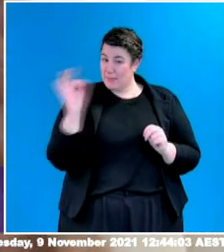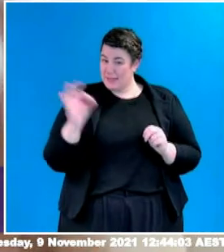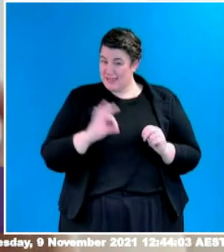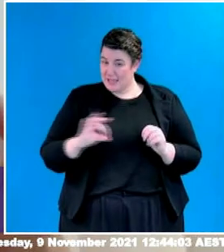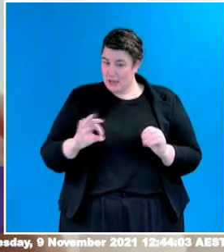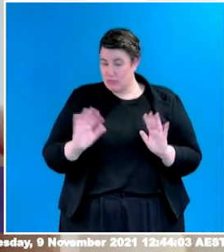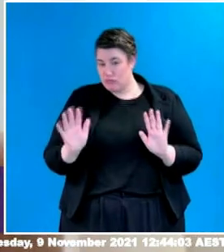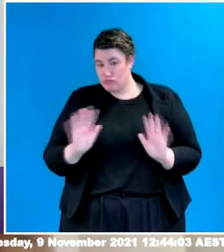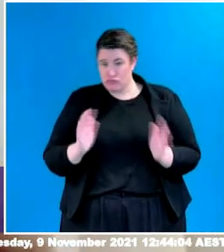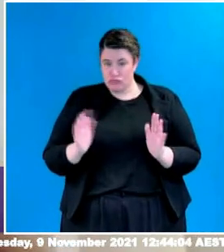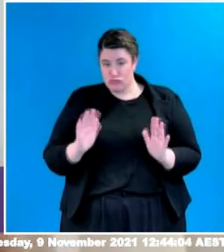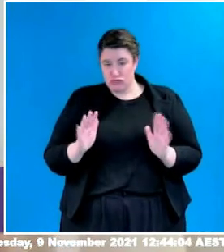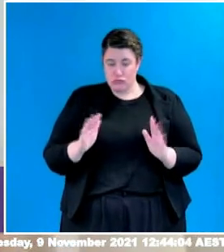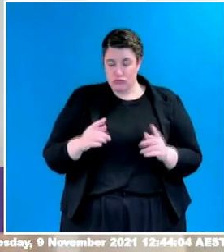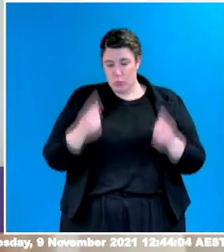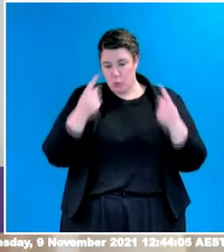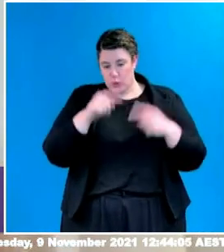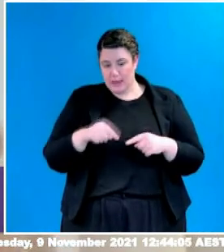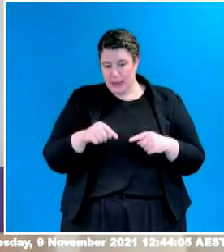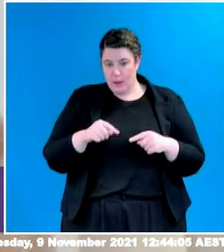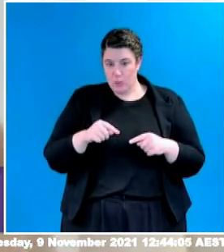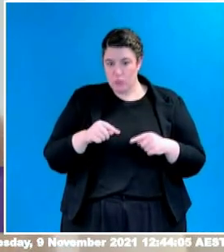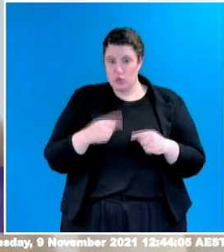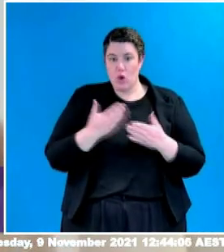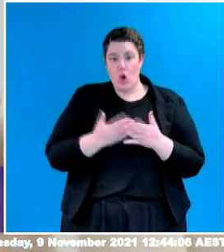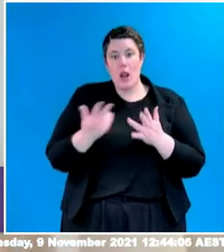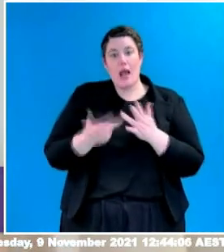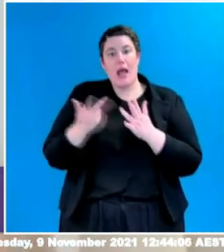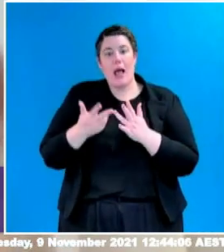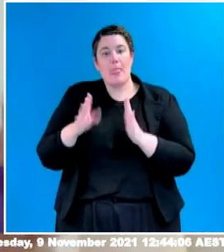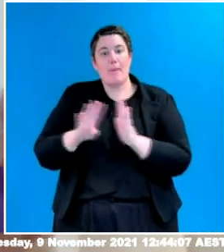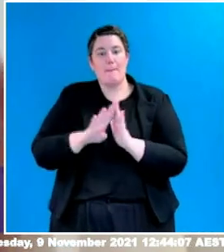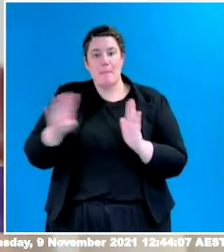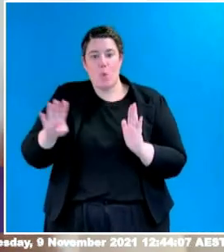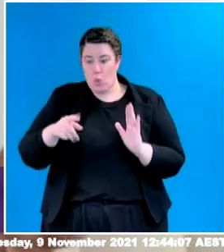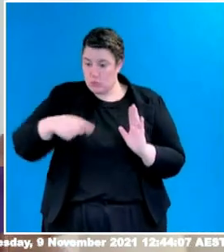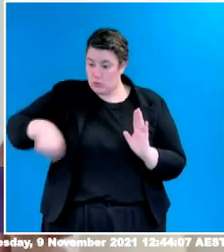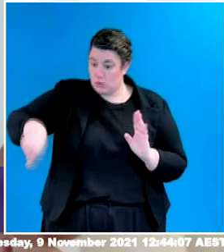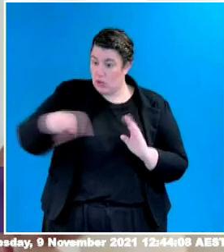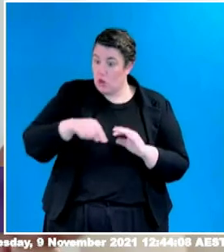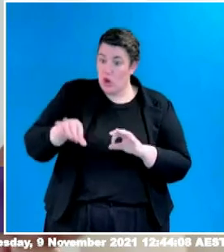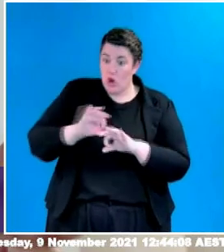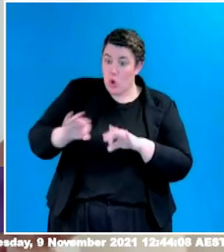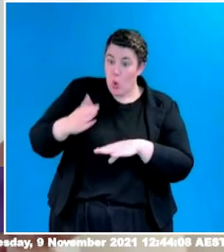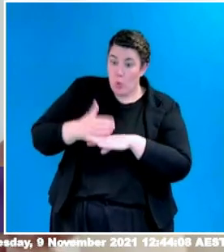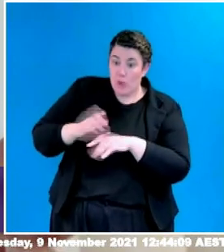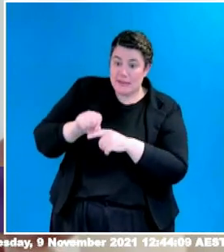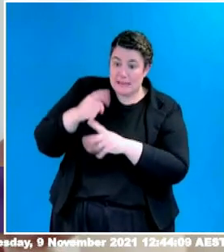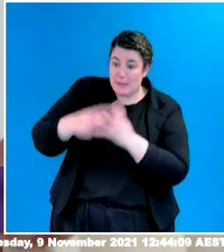level of population parity, being present in the room for non-disability specific organisations.